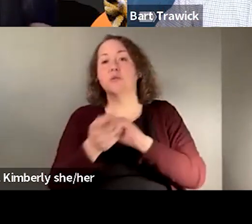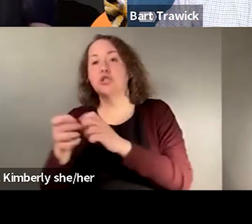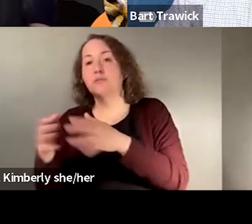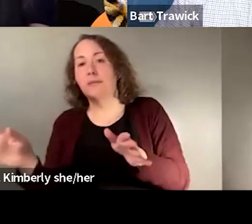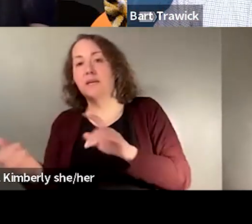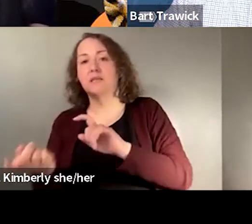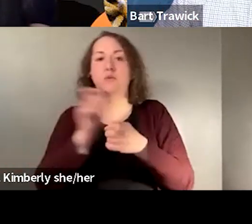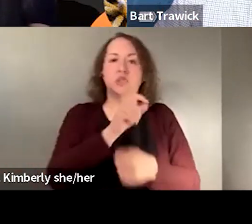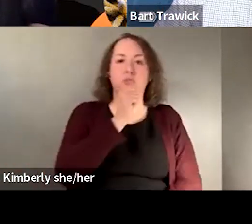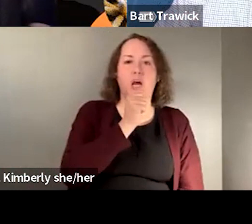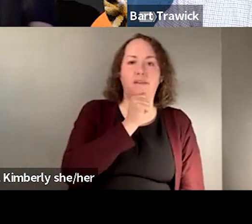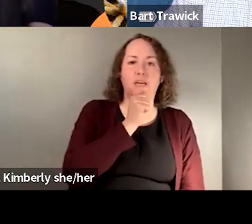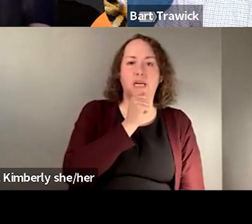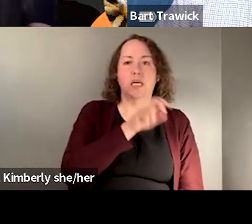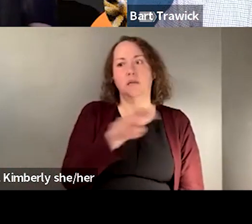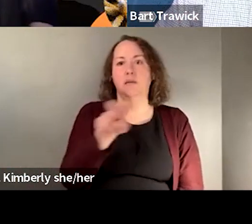But that we're going to kind of discontinue.